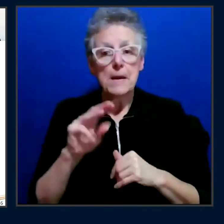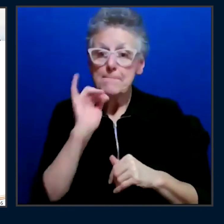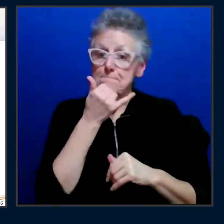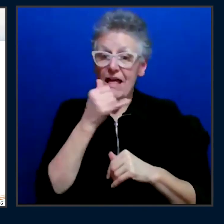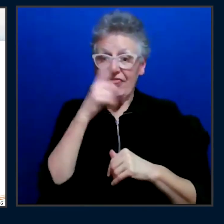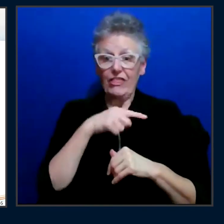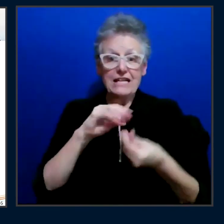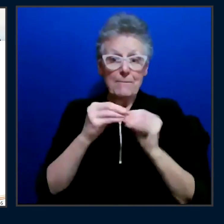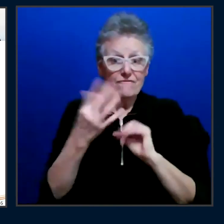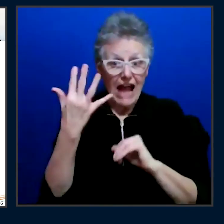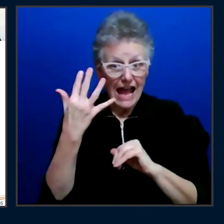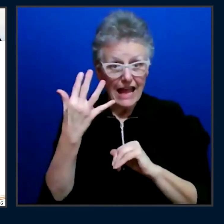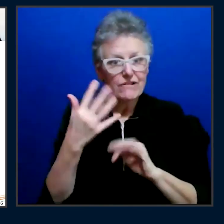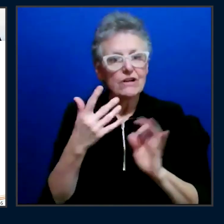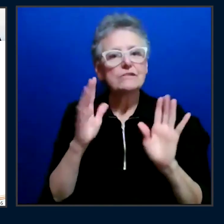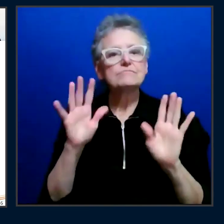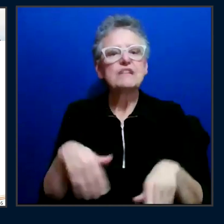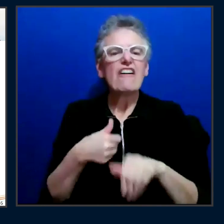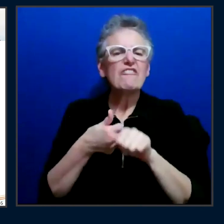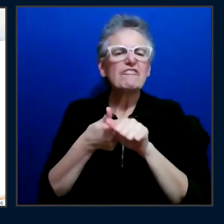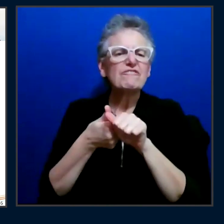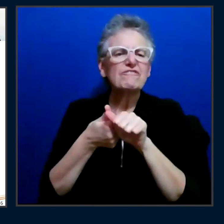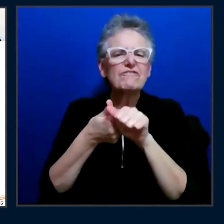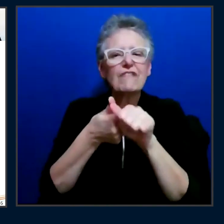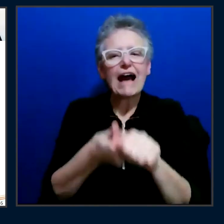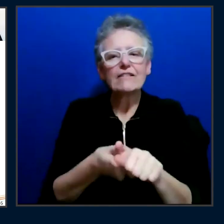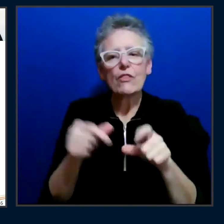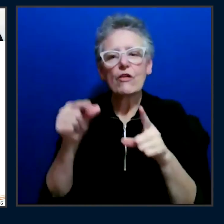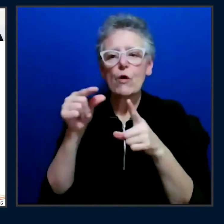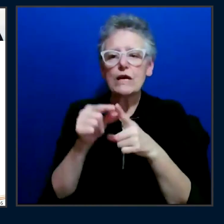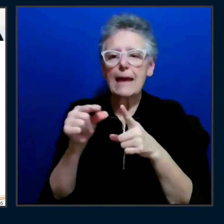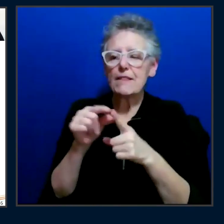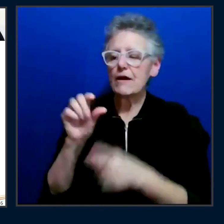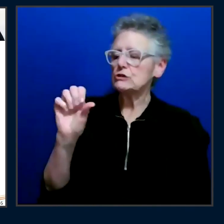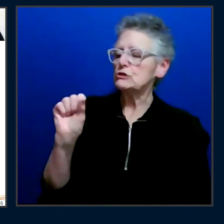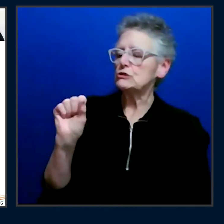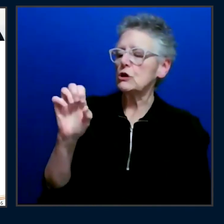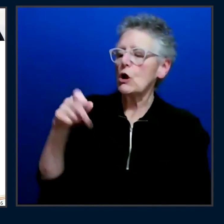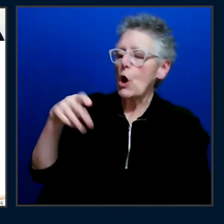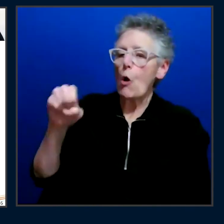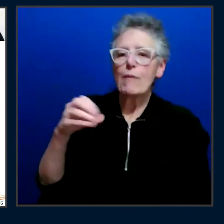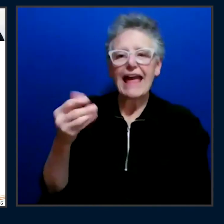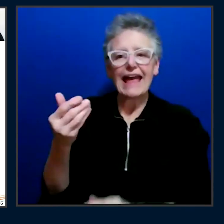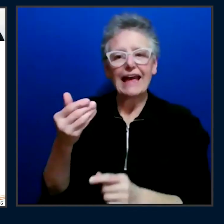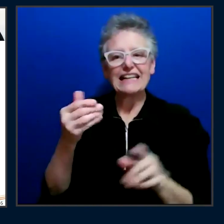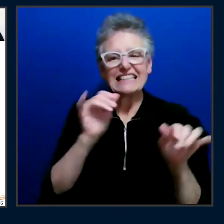Myth number five is just follow the vocabulary scope and sequence, when in reality we know that